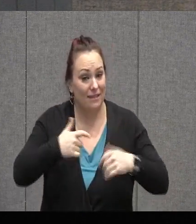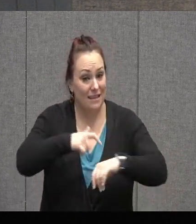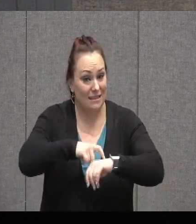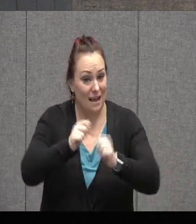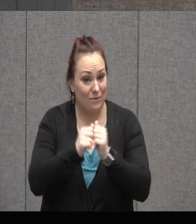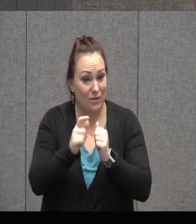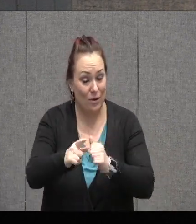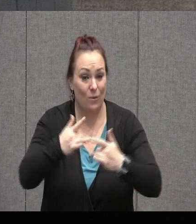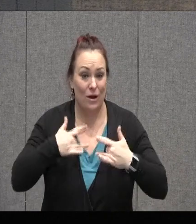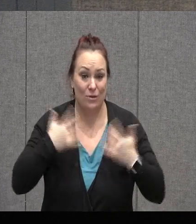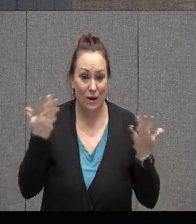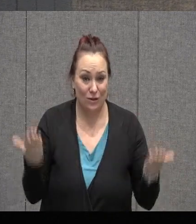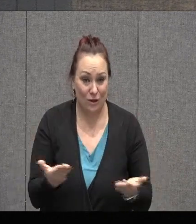with @Home at APS.